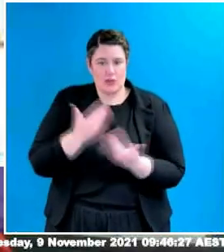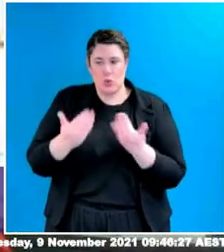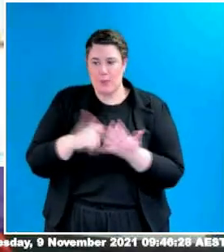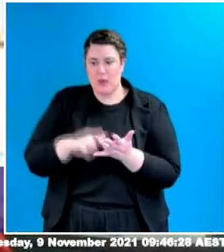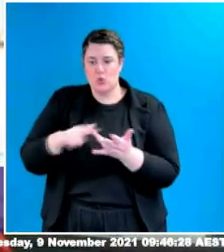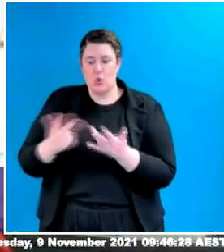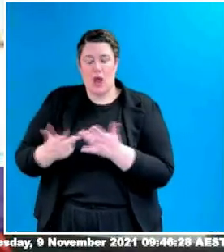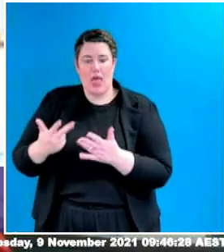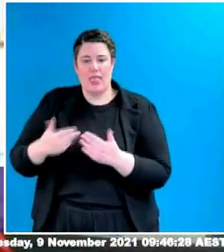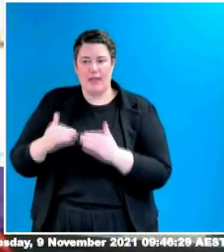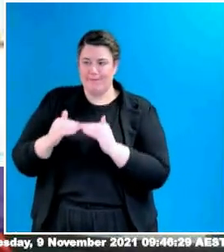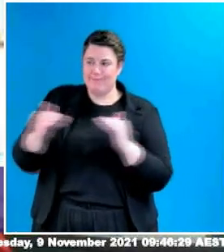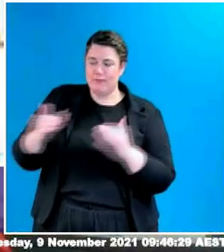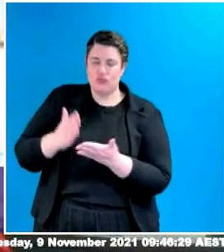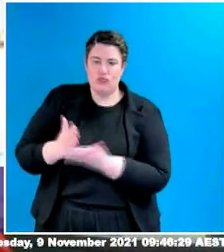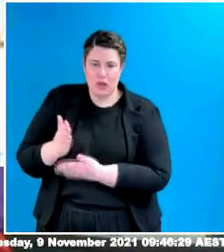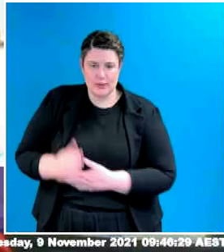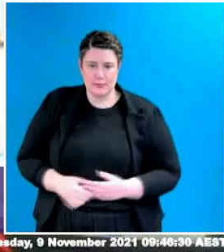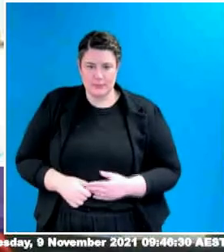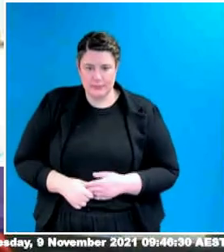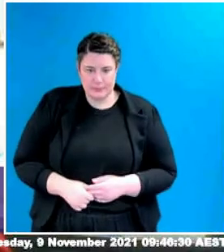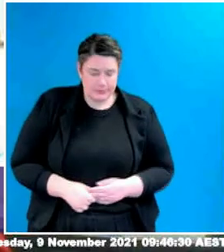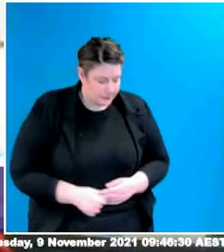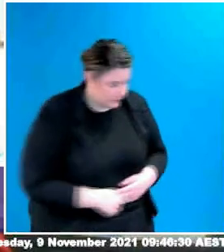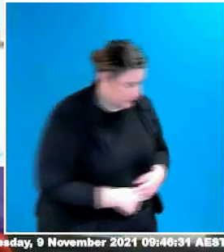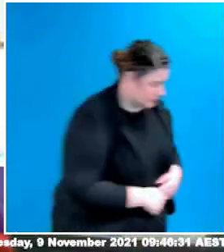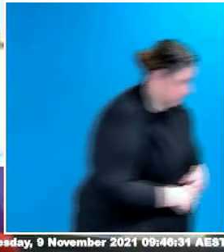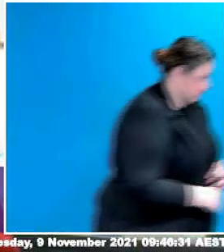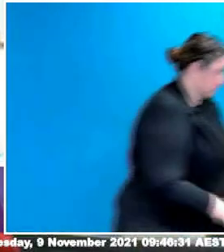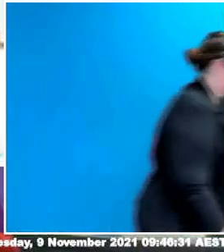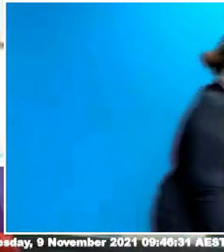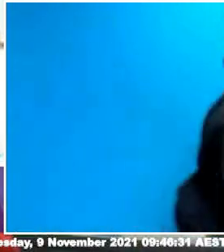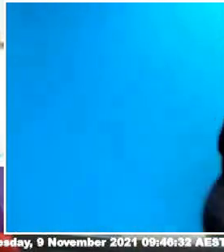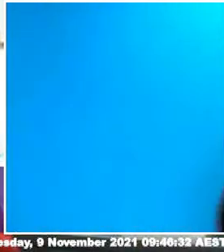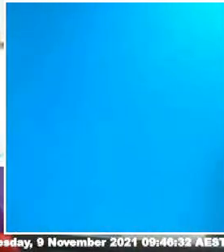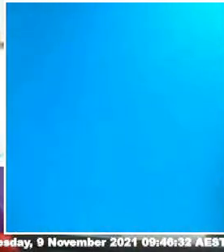Again, the more recent approach to human rights, probably for